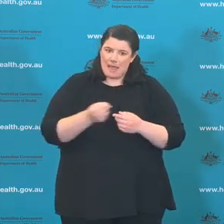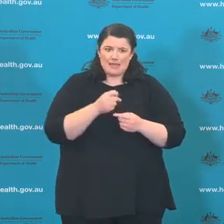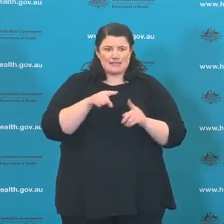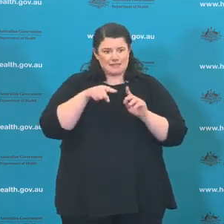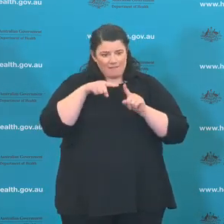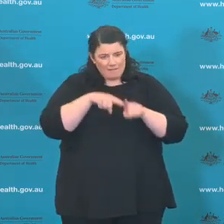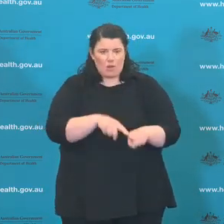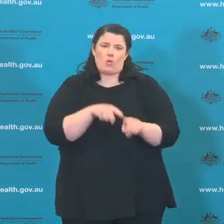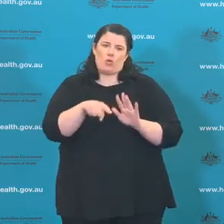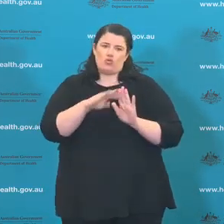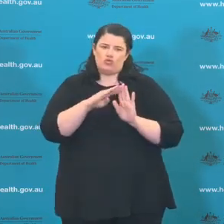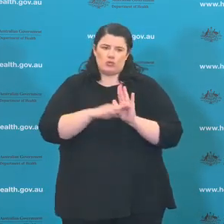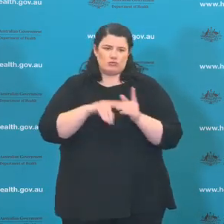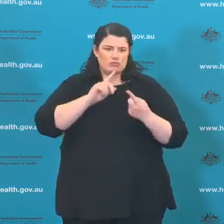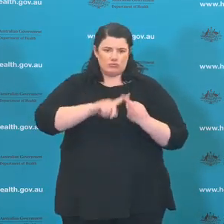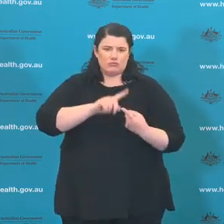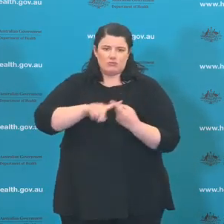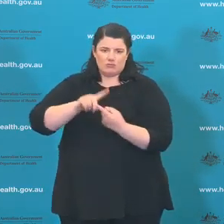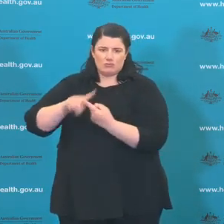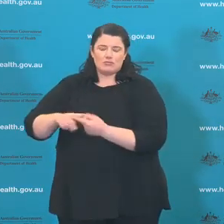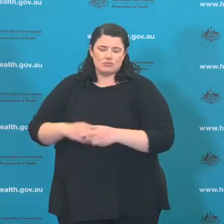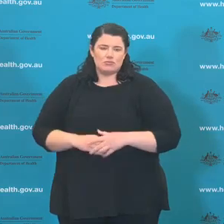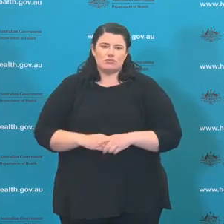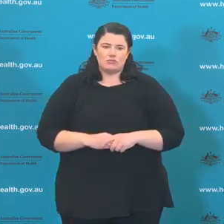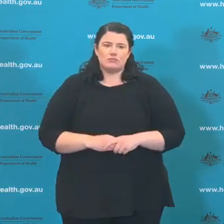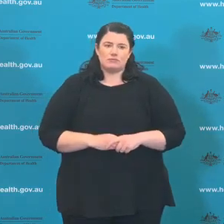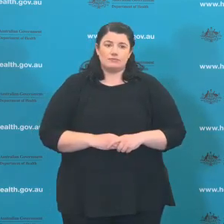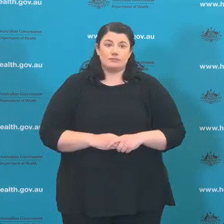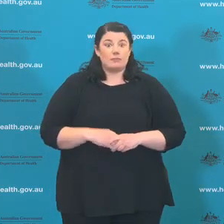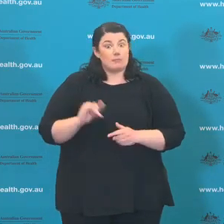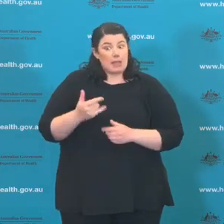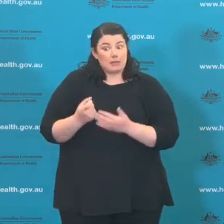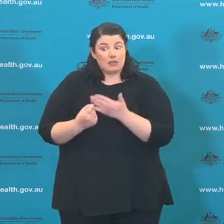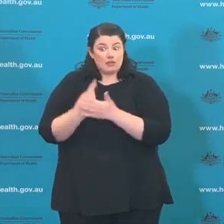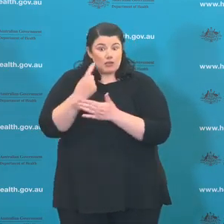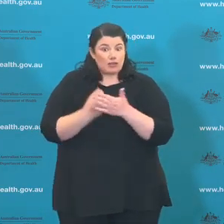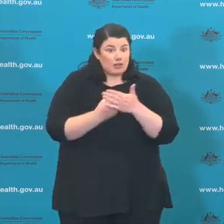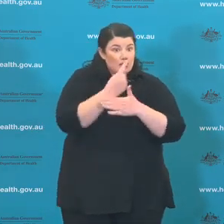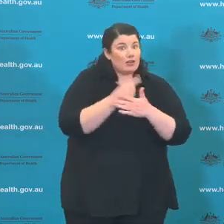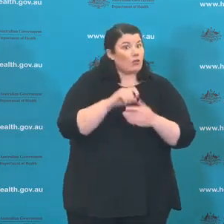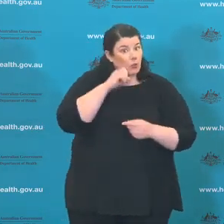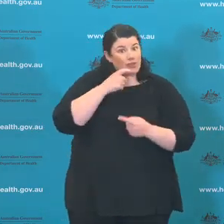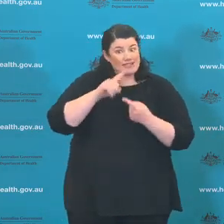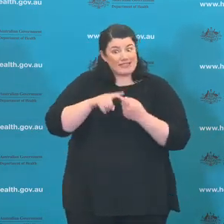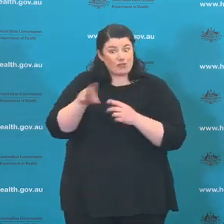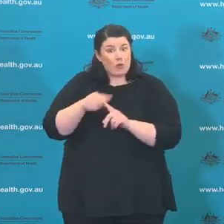may still see some cases from those protests, mostly the incubation's